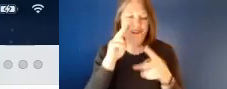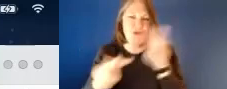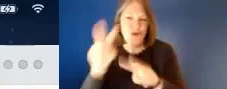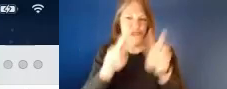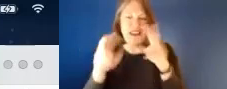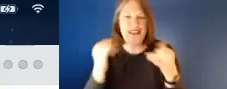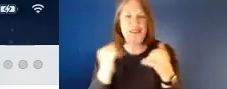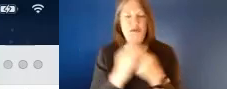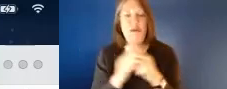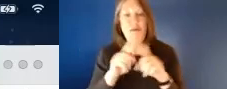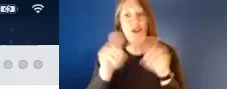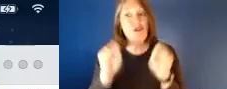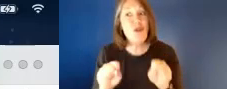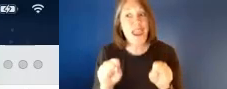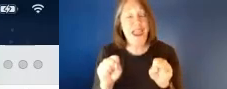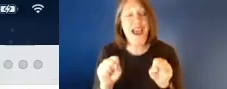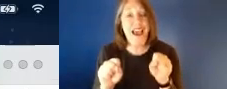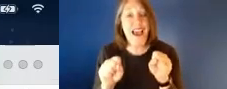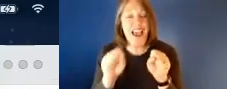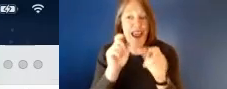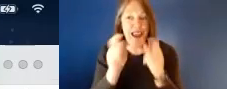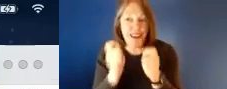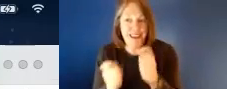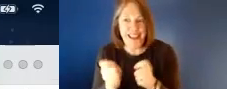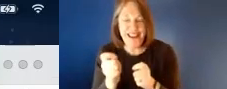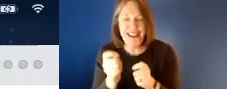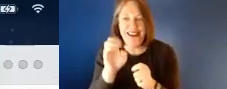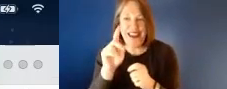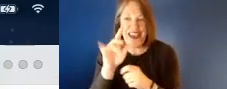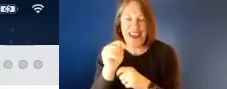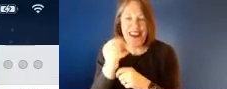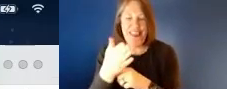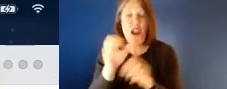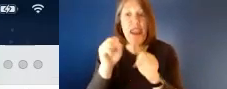07:21:46 But you can add it there. You can share your presentation.